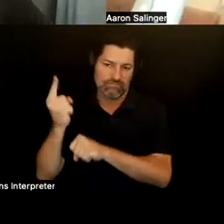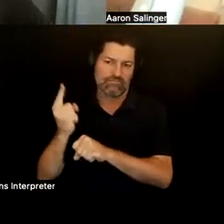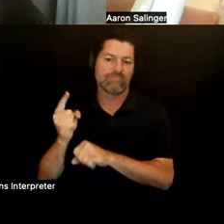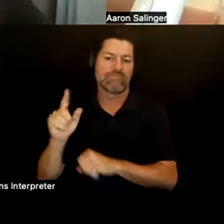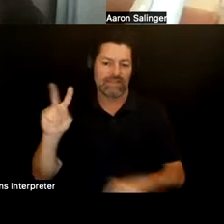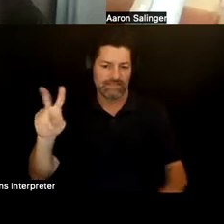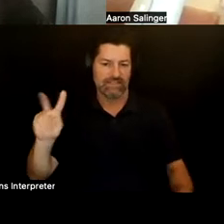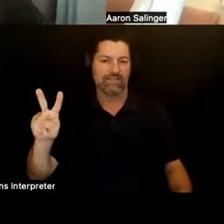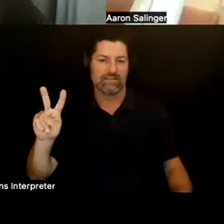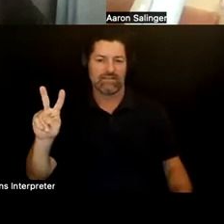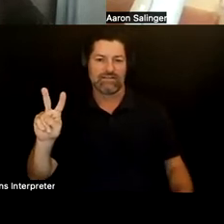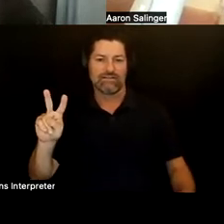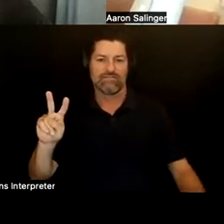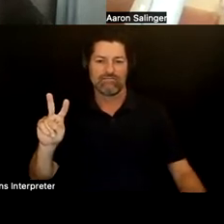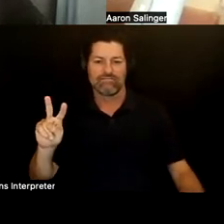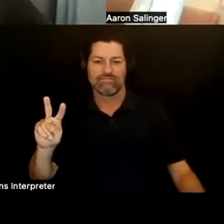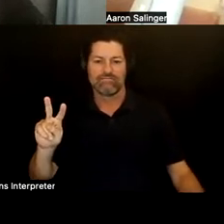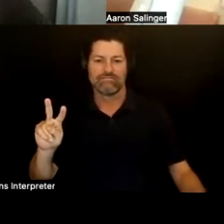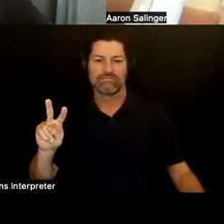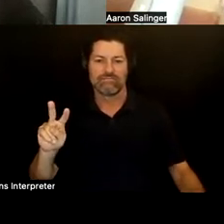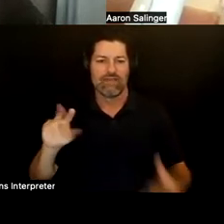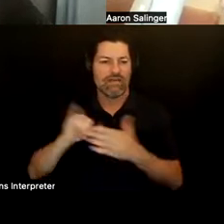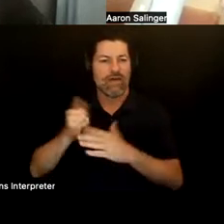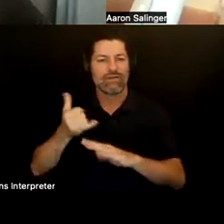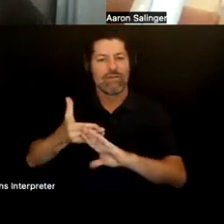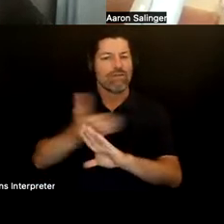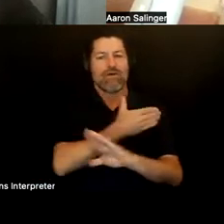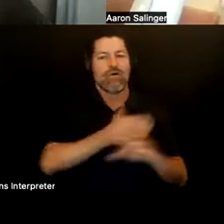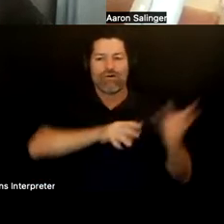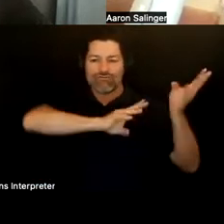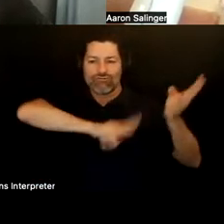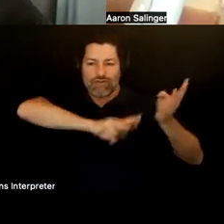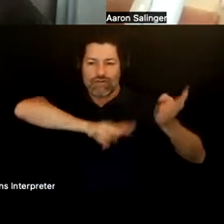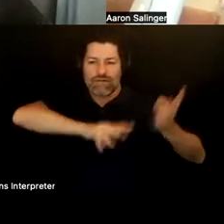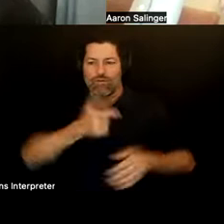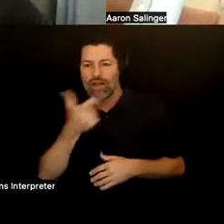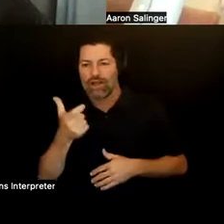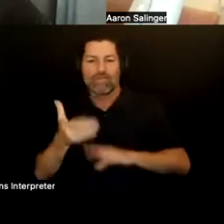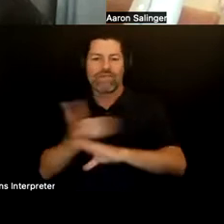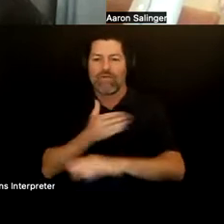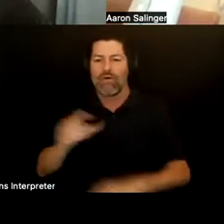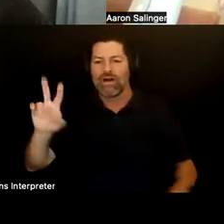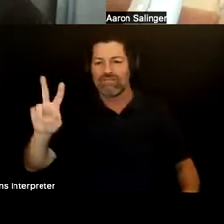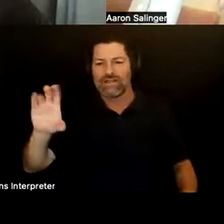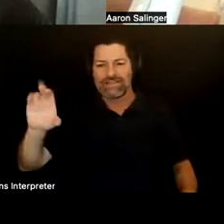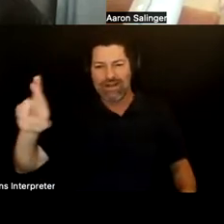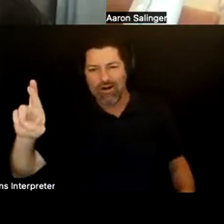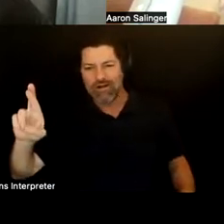before streaming before Vhs all that stuff. 19:53:40 And we all have to watch movies on